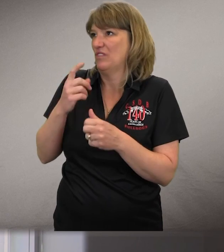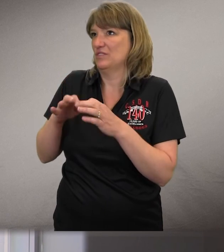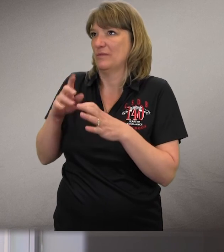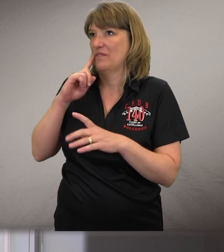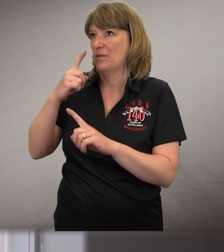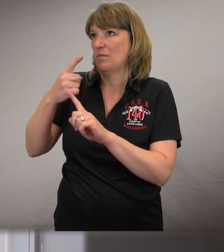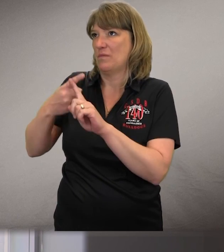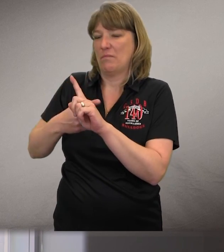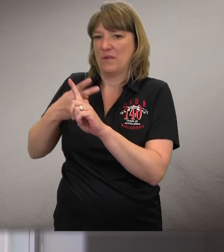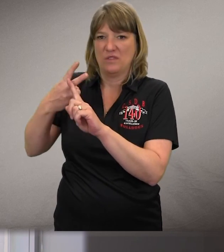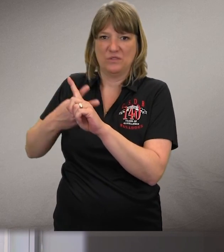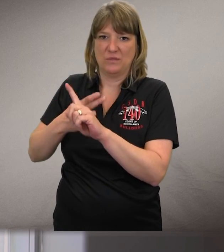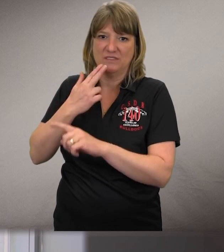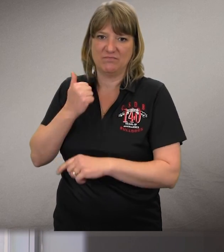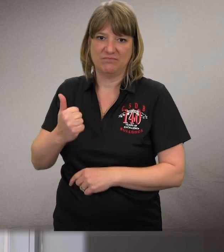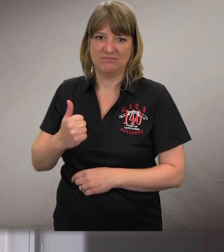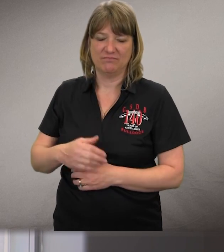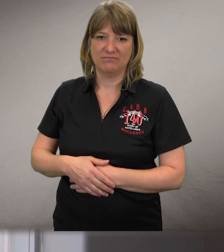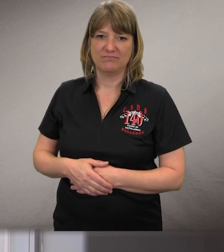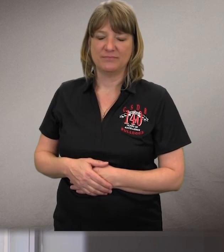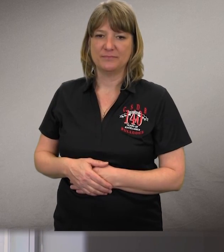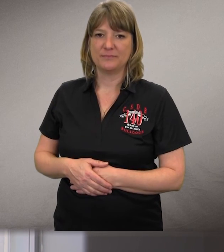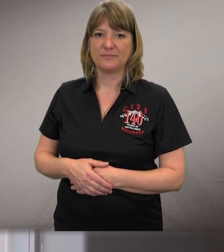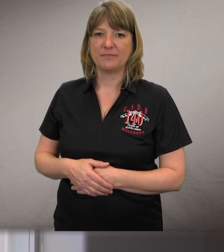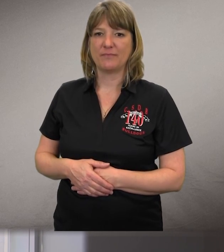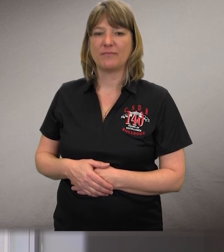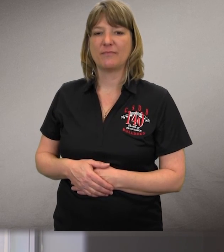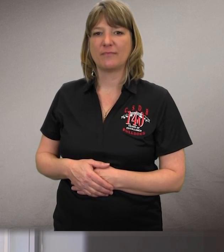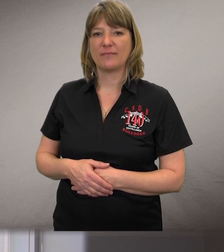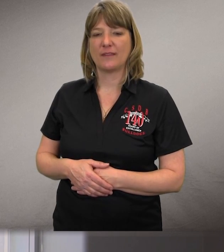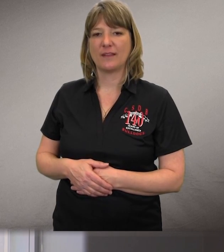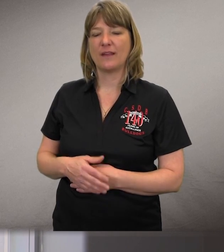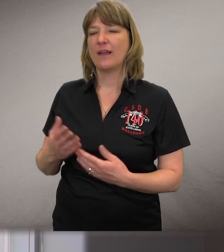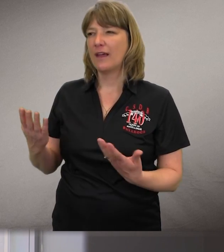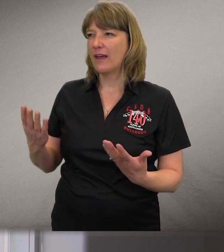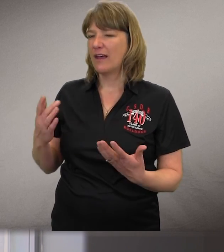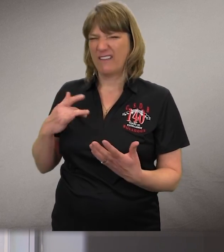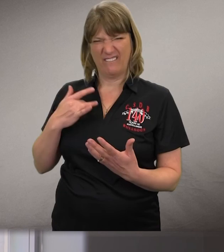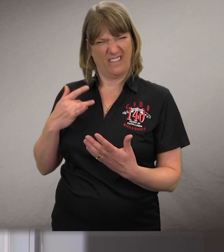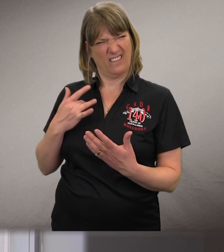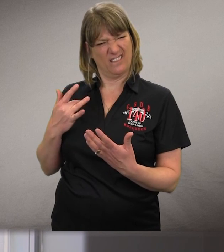but I only have an interpreter for like a month or two.